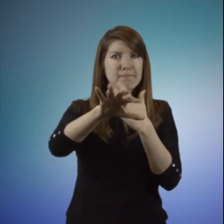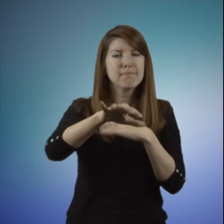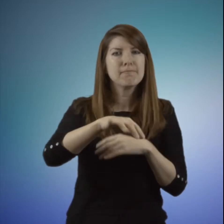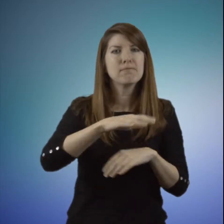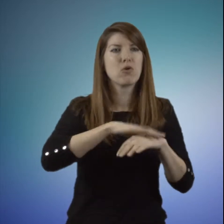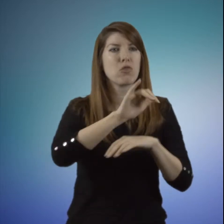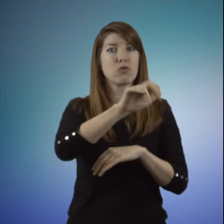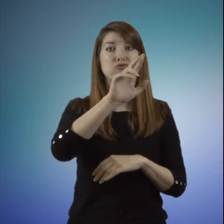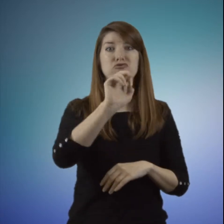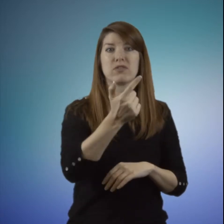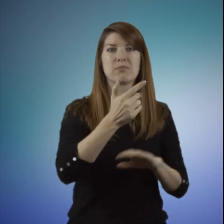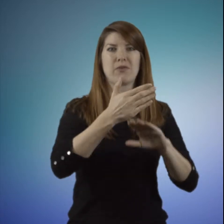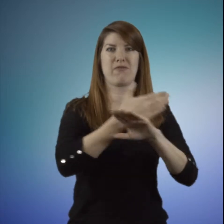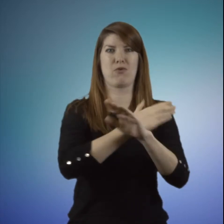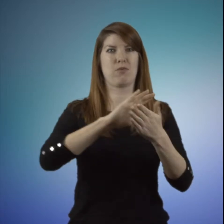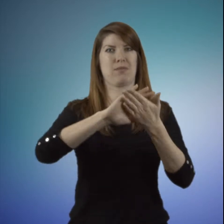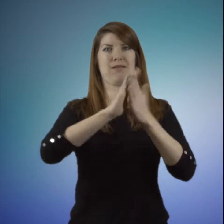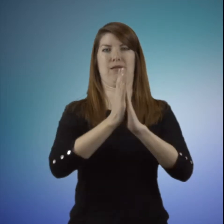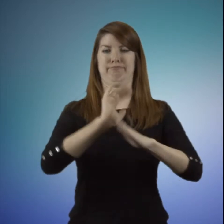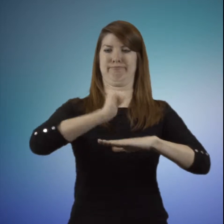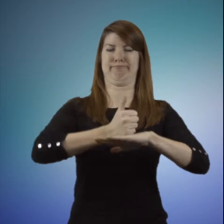to the proposed regulations before they're actually final.